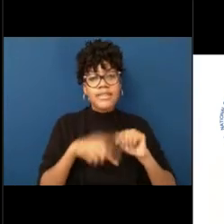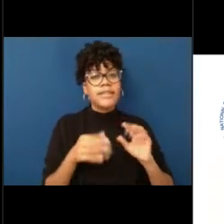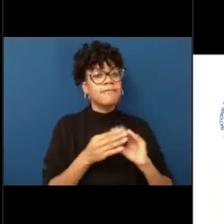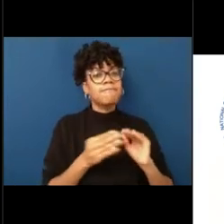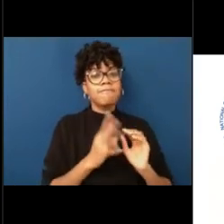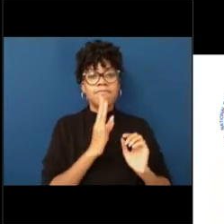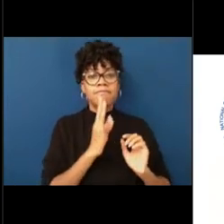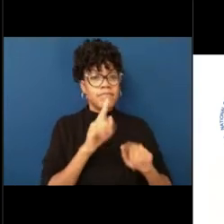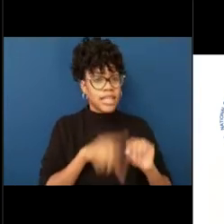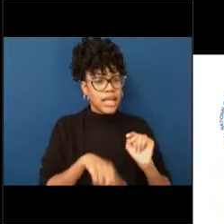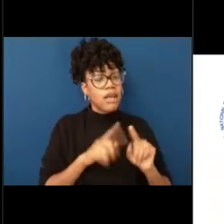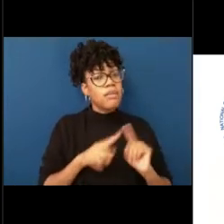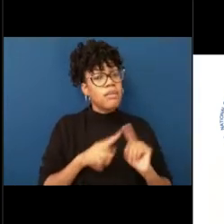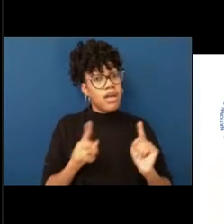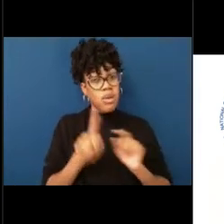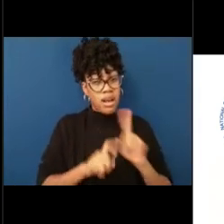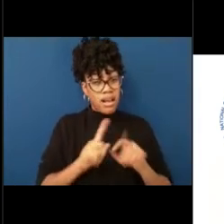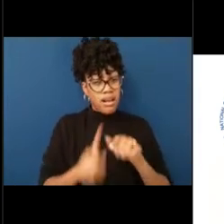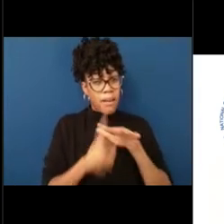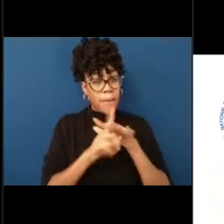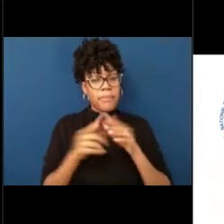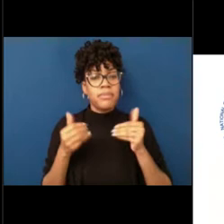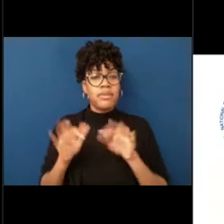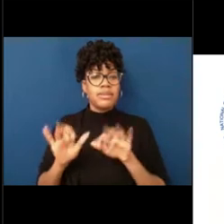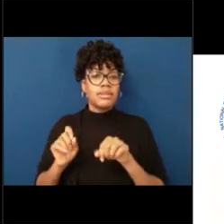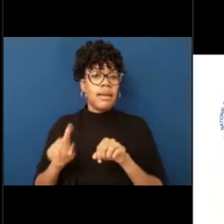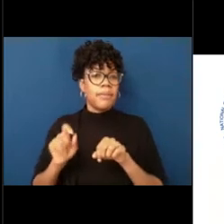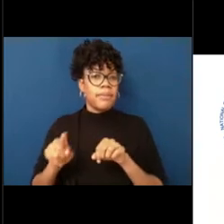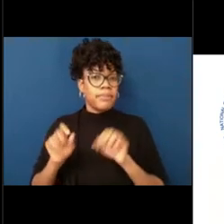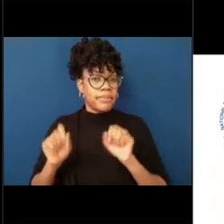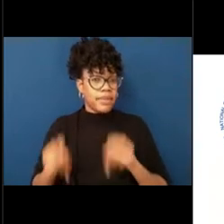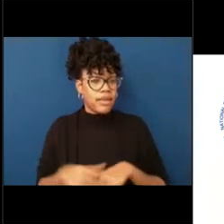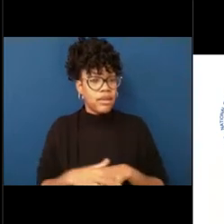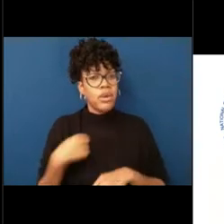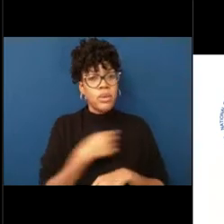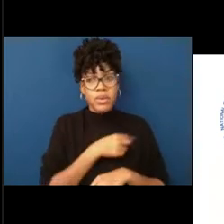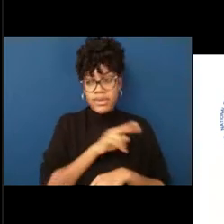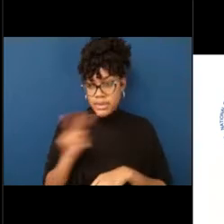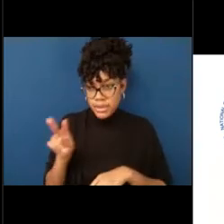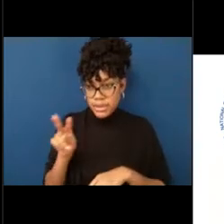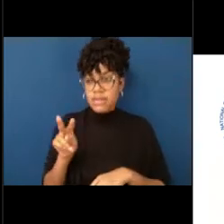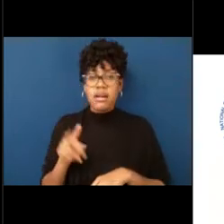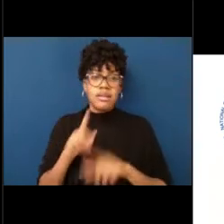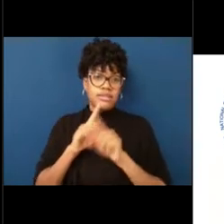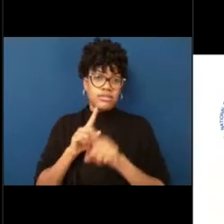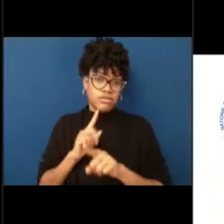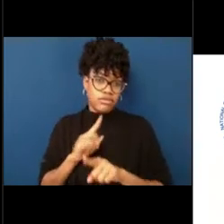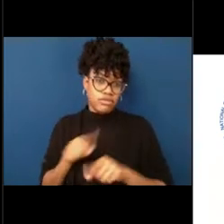And we encourage you to do that as we go along. If we don't get to your question, no worries. We've given you some resources